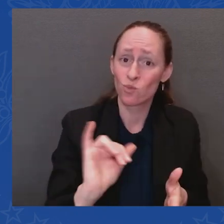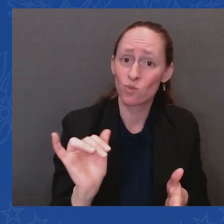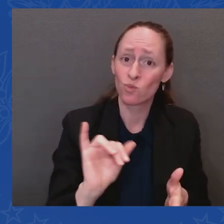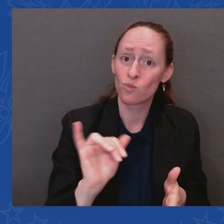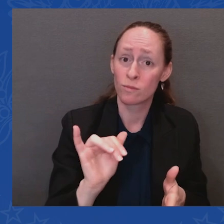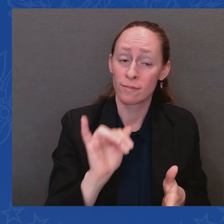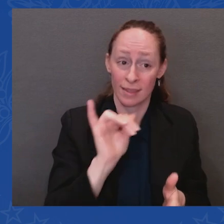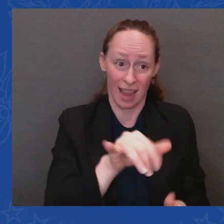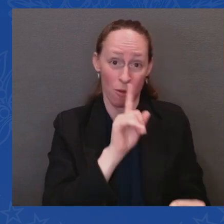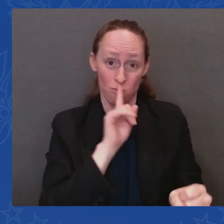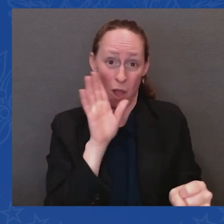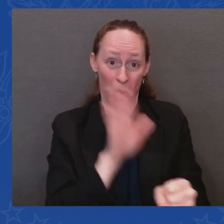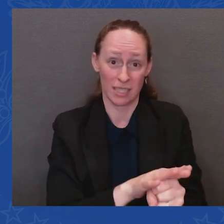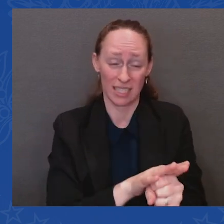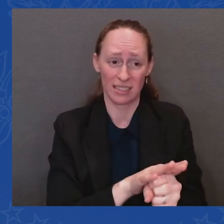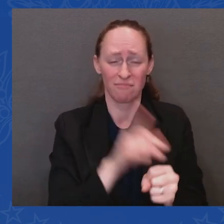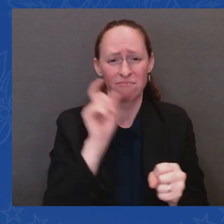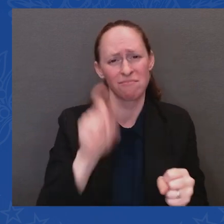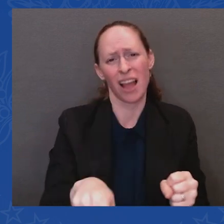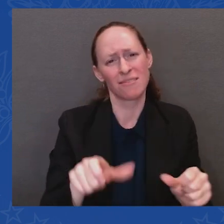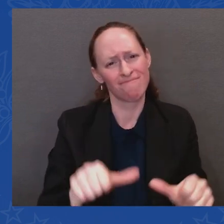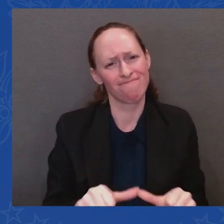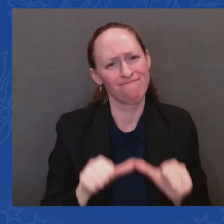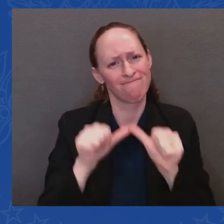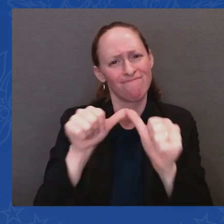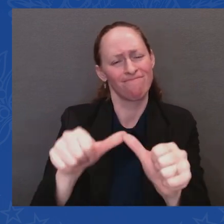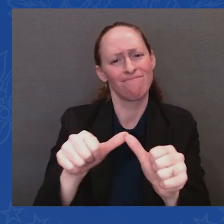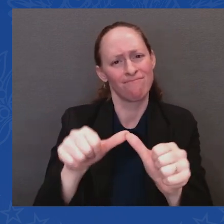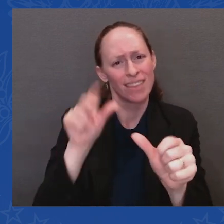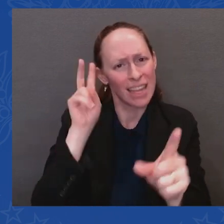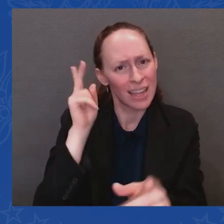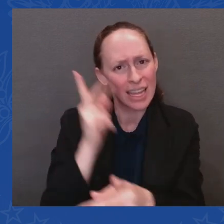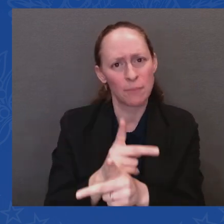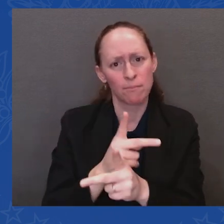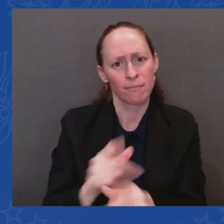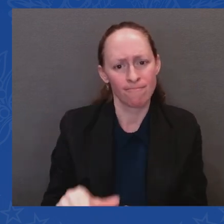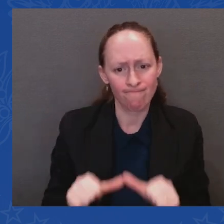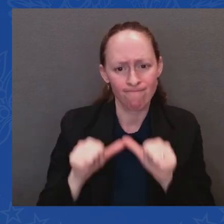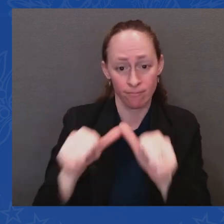And together, over the last three years, we've worked to make good on that promise,